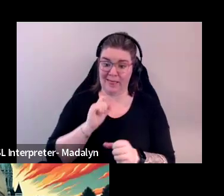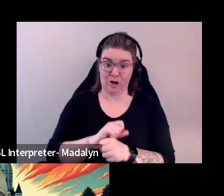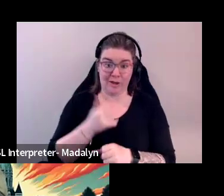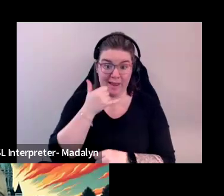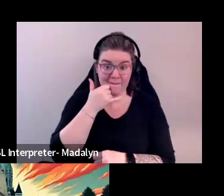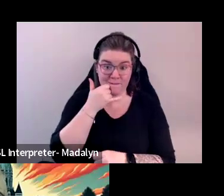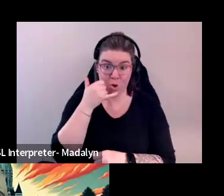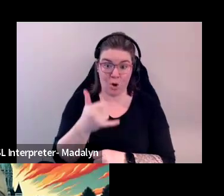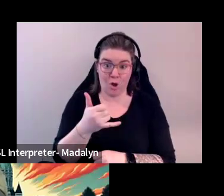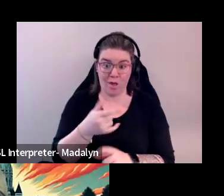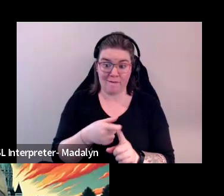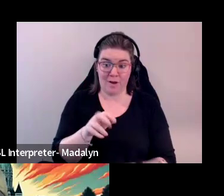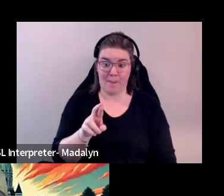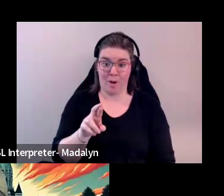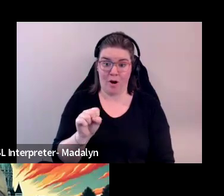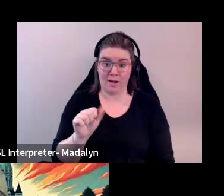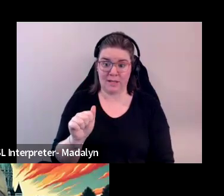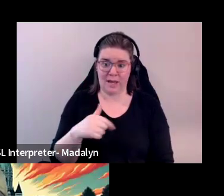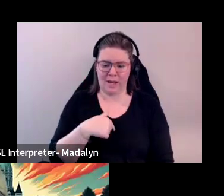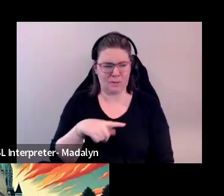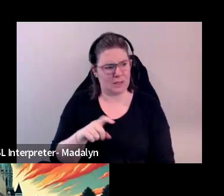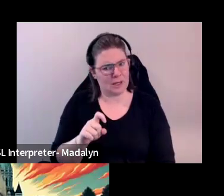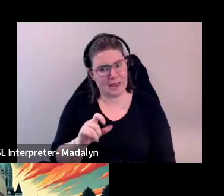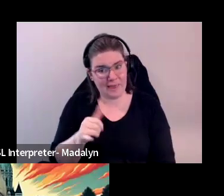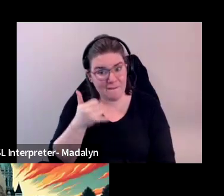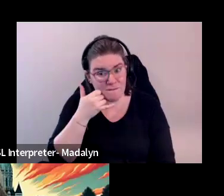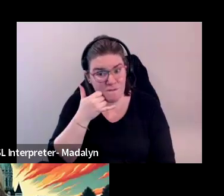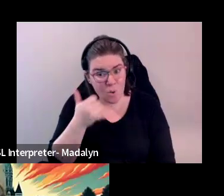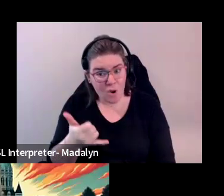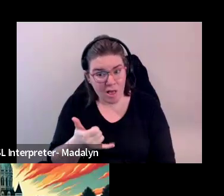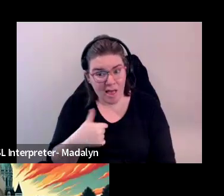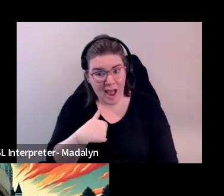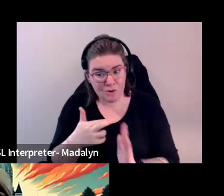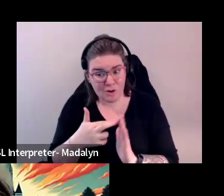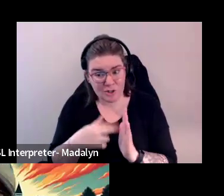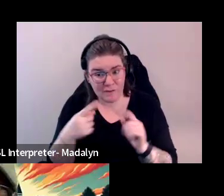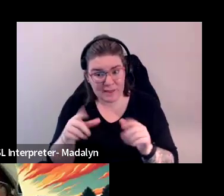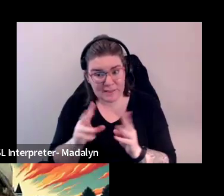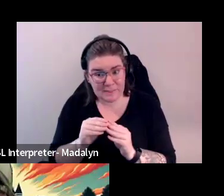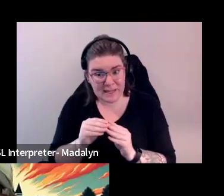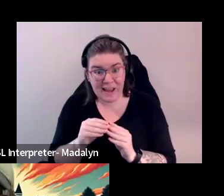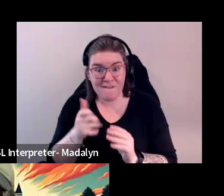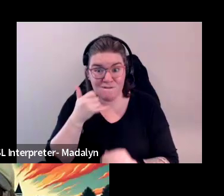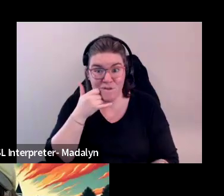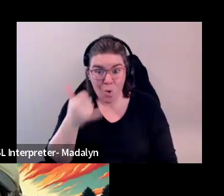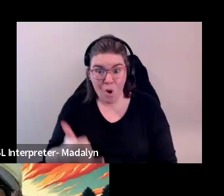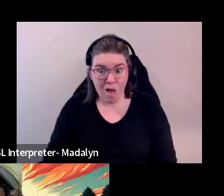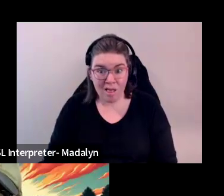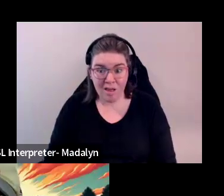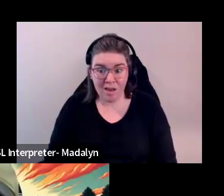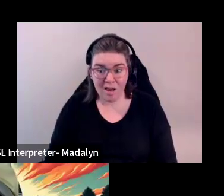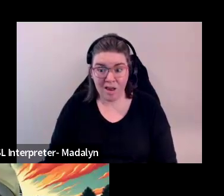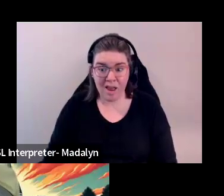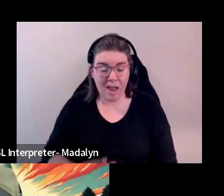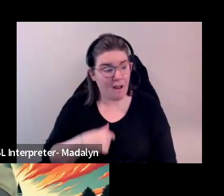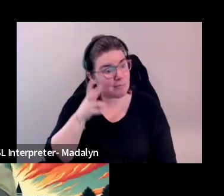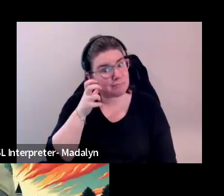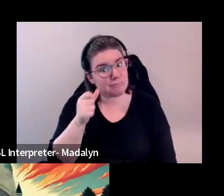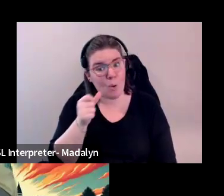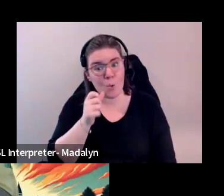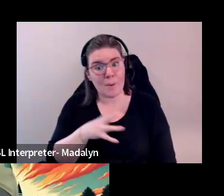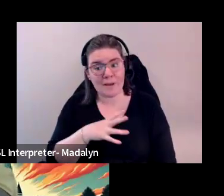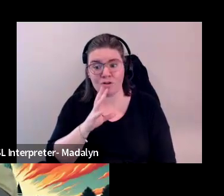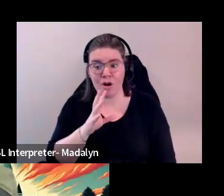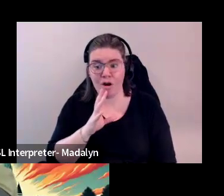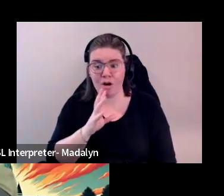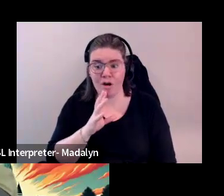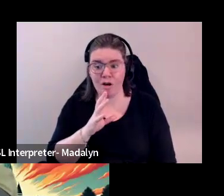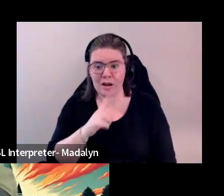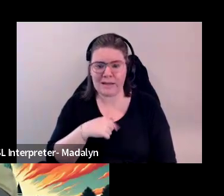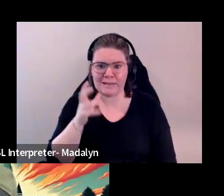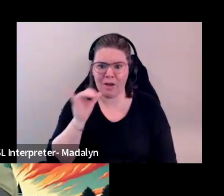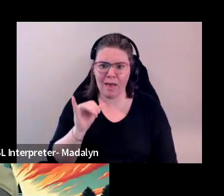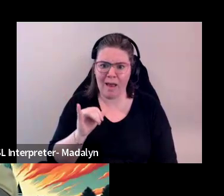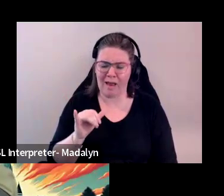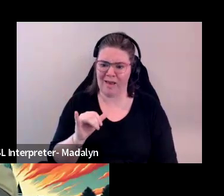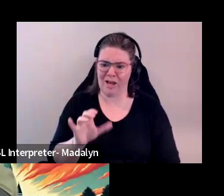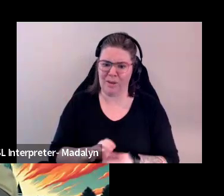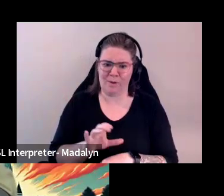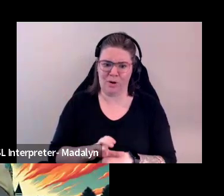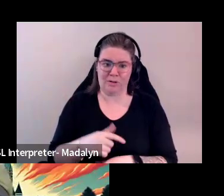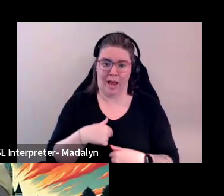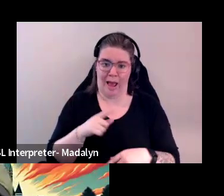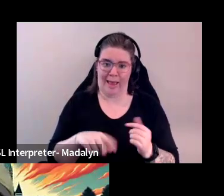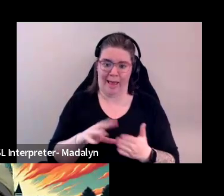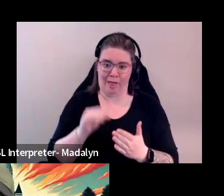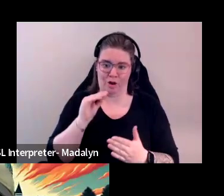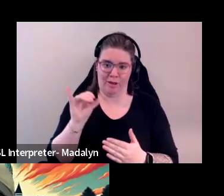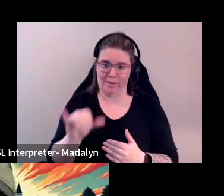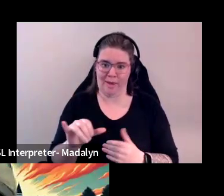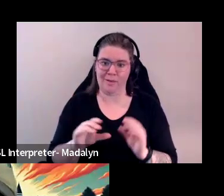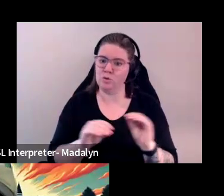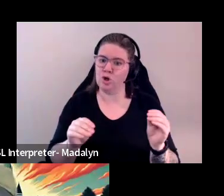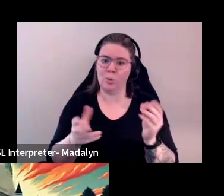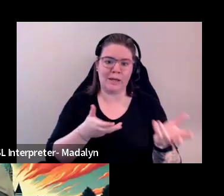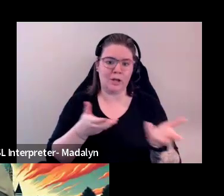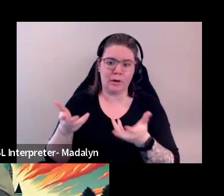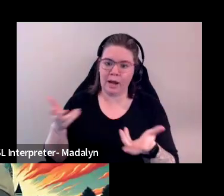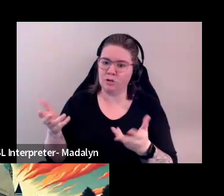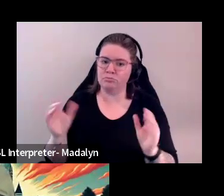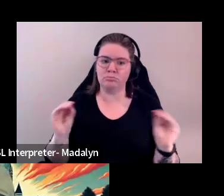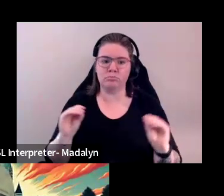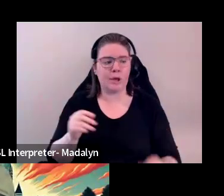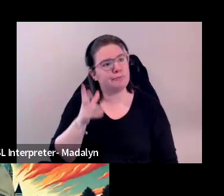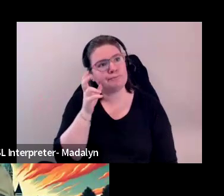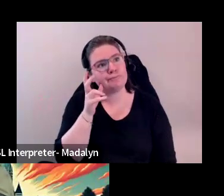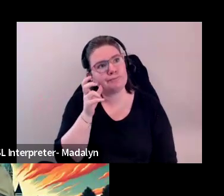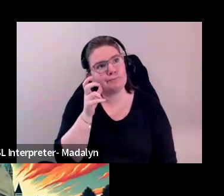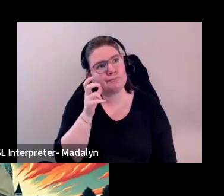Brooke Wilson (she/her): from Rsa. And I was like, this is a phone call. I registered for this meeting, and it's a phone call. And I just got to listen to women talk. And it sounded like I was listening to computers, and I was like, I don't learn this way, like there was no interaction. There was no engagement. It was just some people talking at me. And I was like.